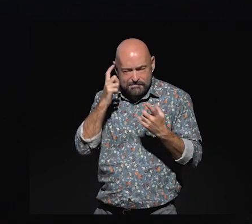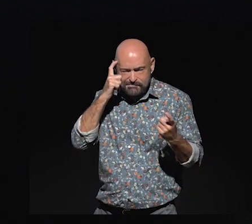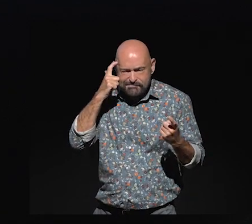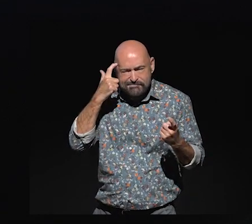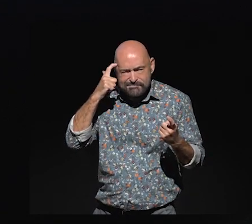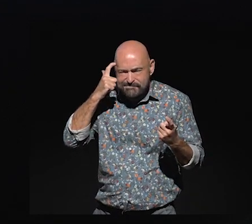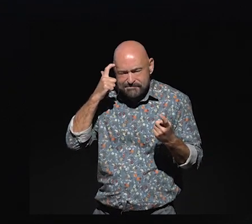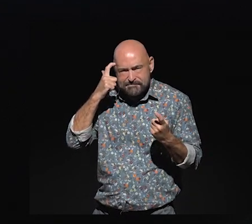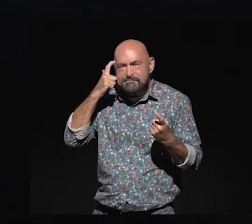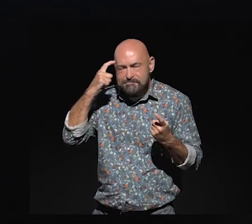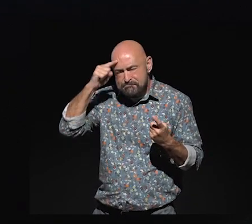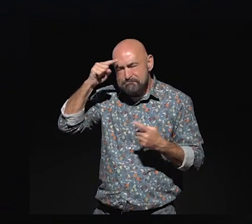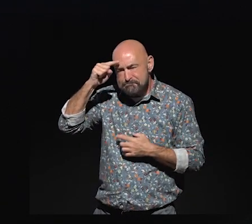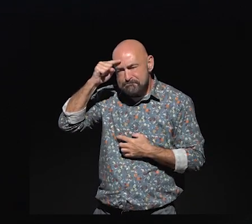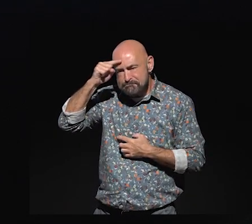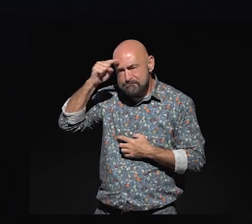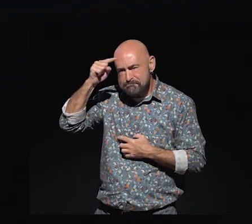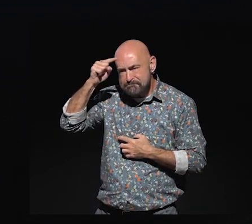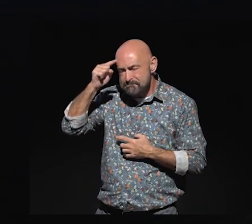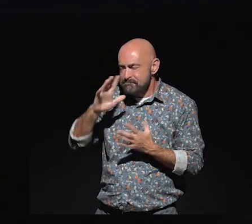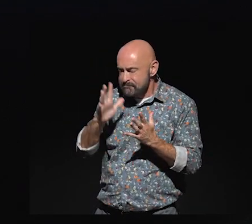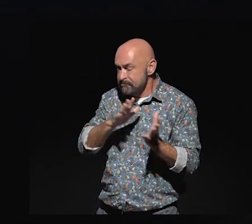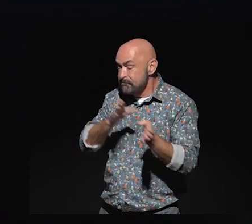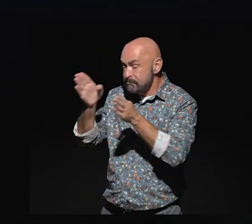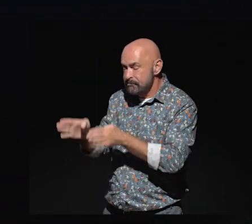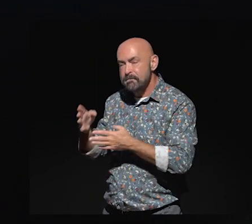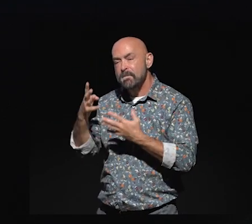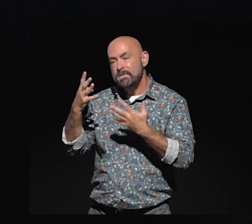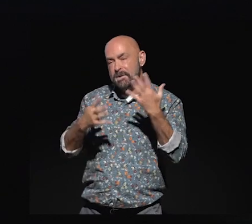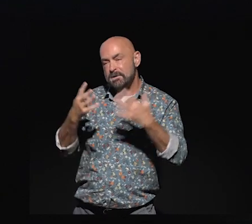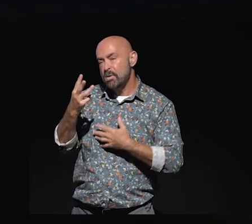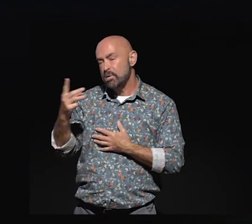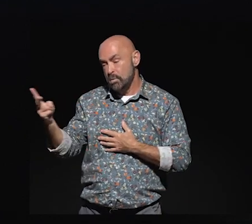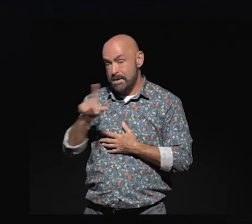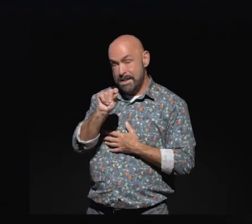just staying there, wouldn't go away. And, in 1932, 11 years later,